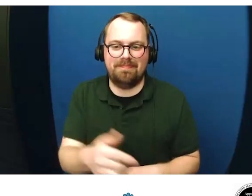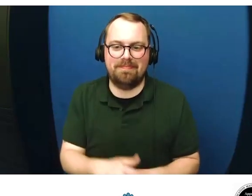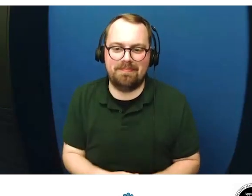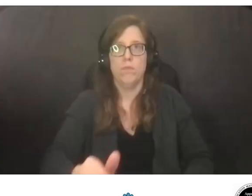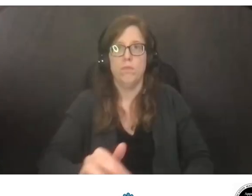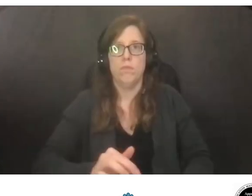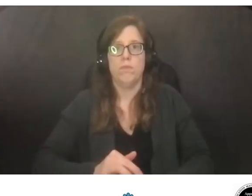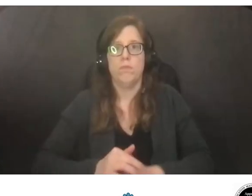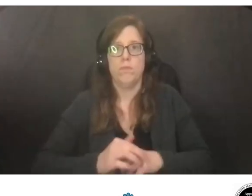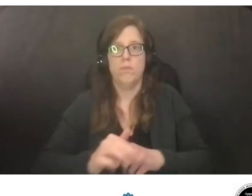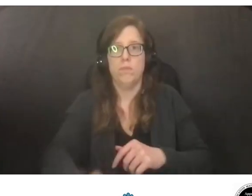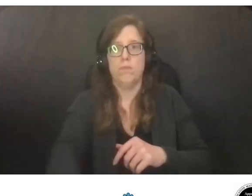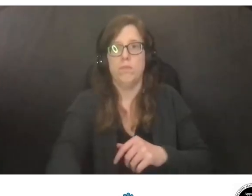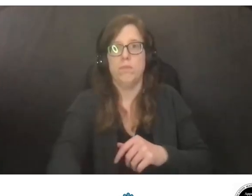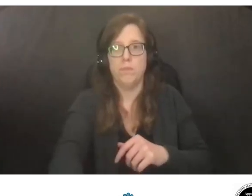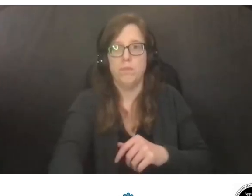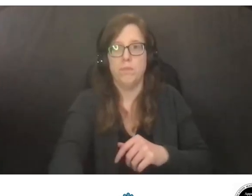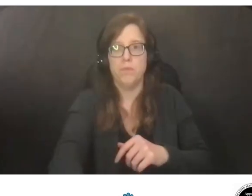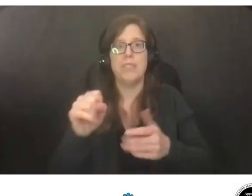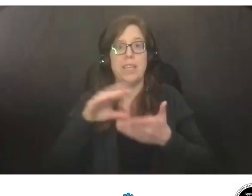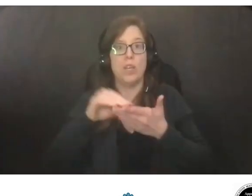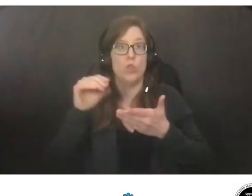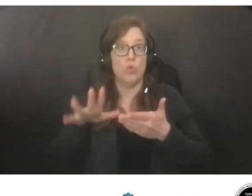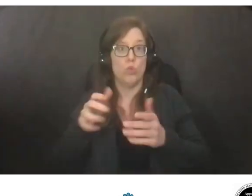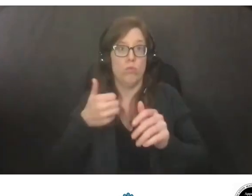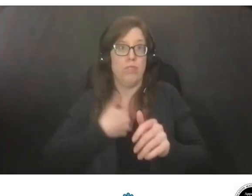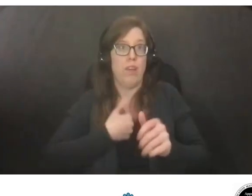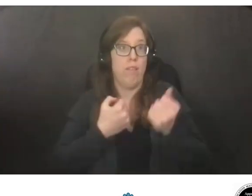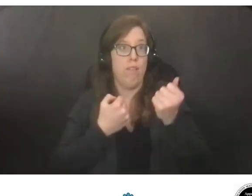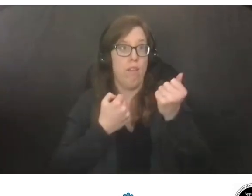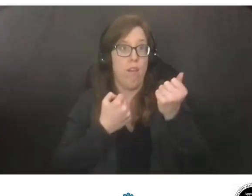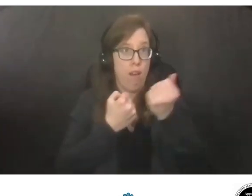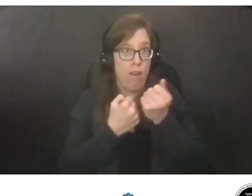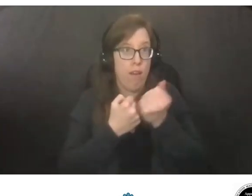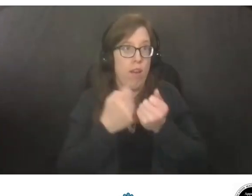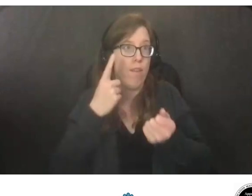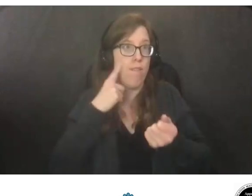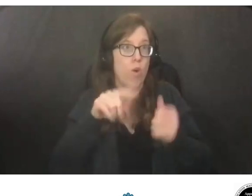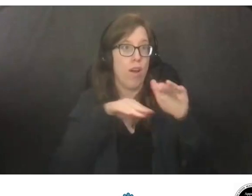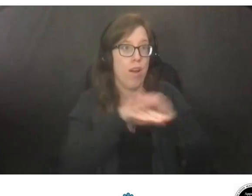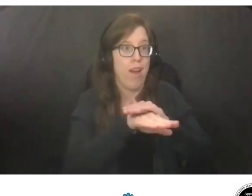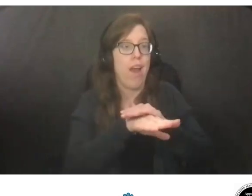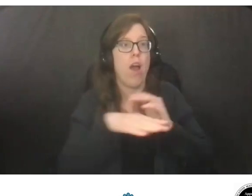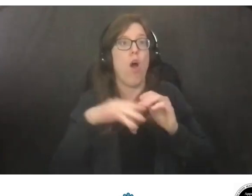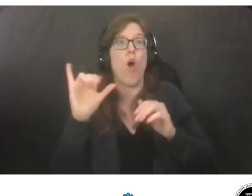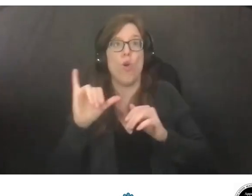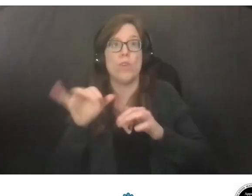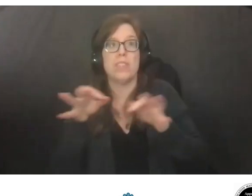Can the students self-advocate for access and explain their needs related to access?